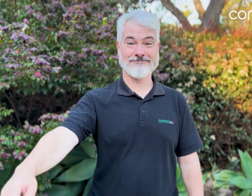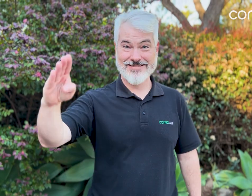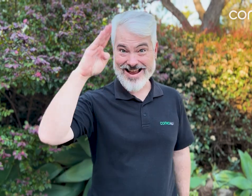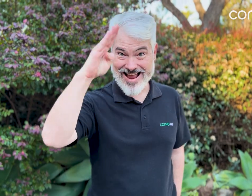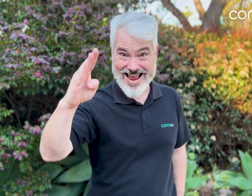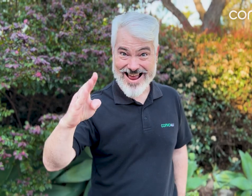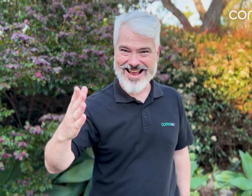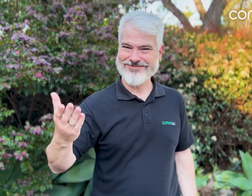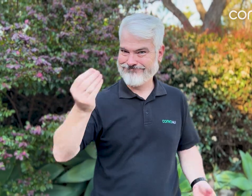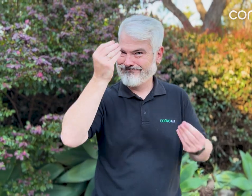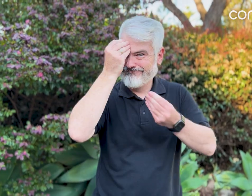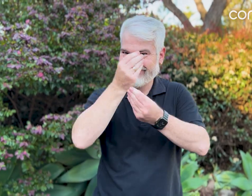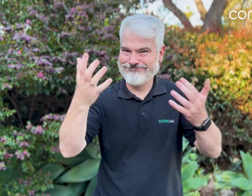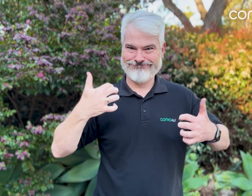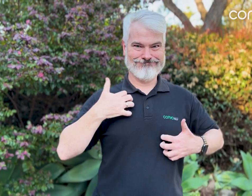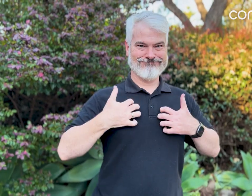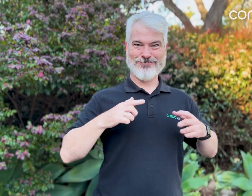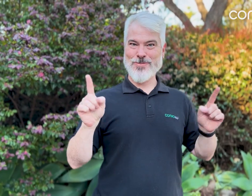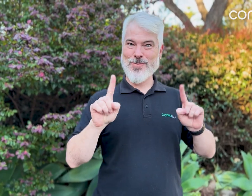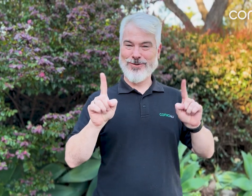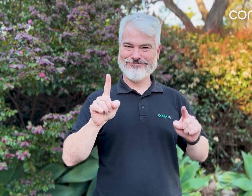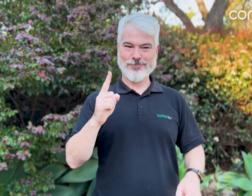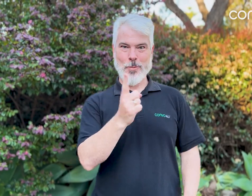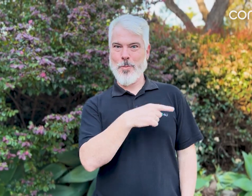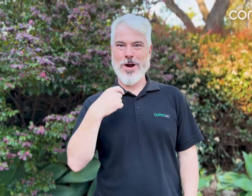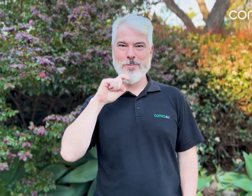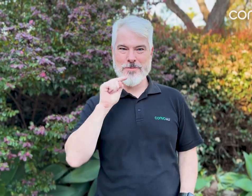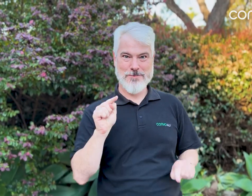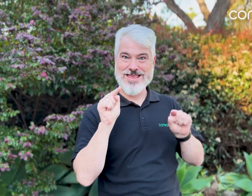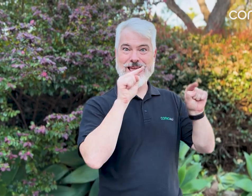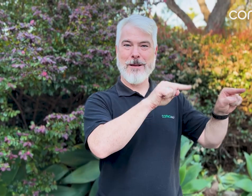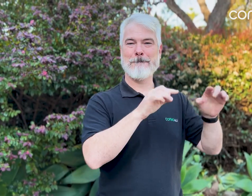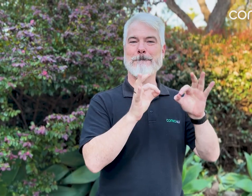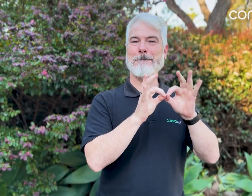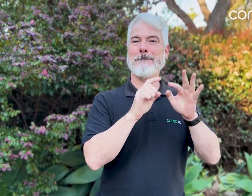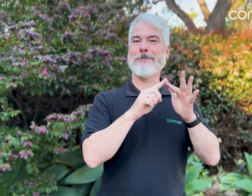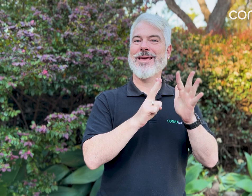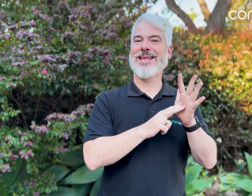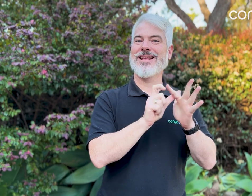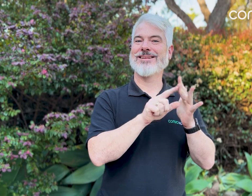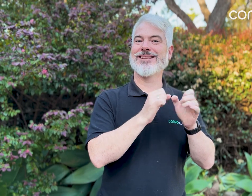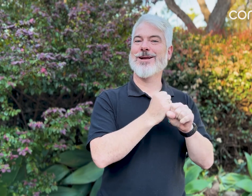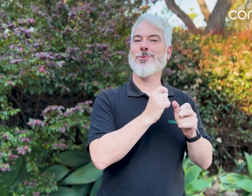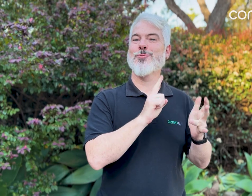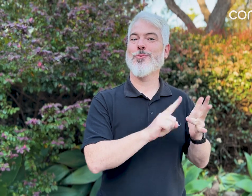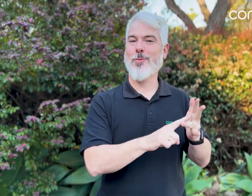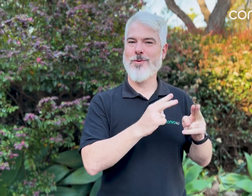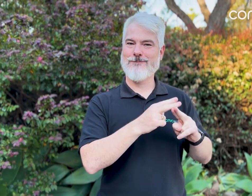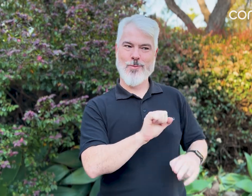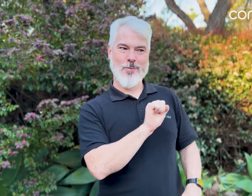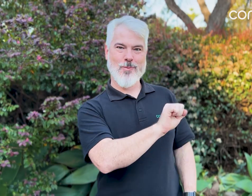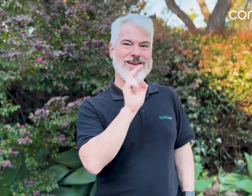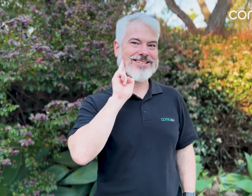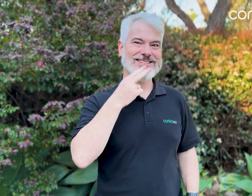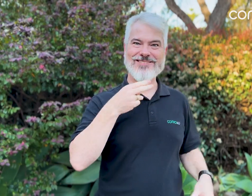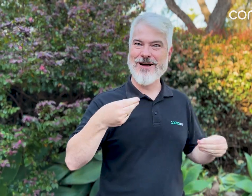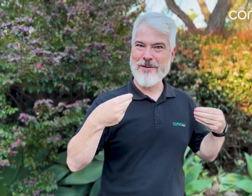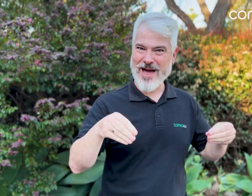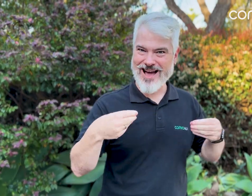Hey there! Just wanted to let you know that Convo Australia will be participating in the Deaf Market in Bendigo.